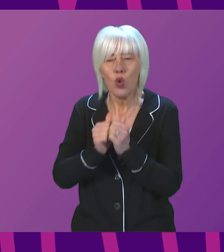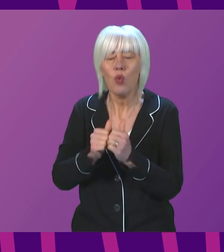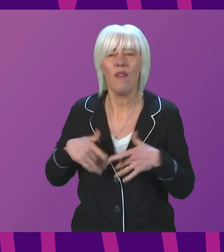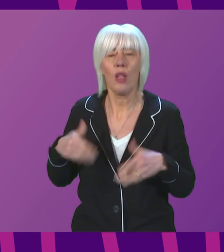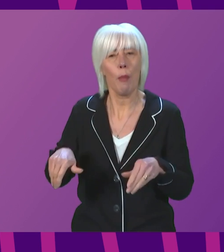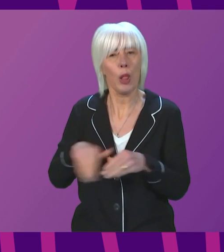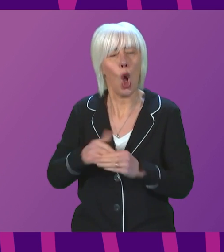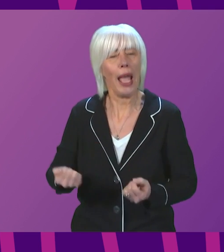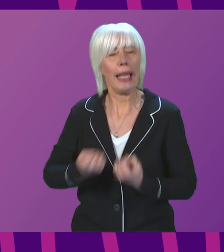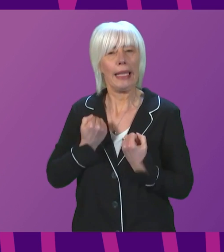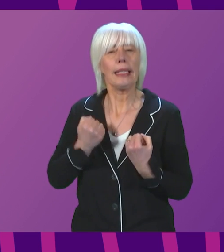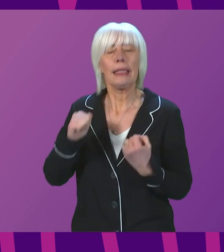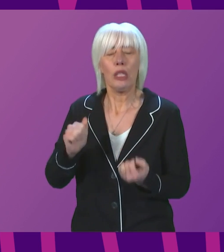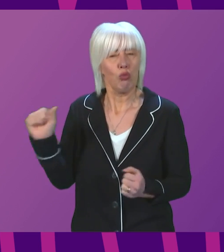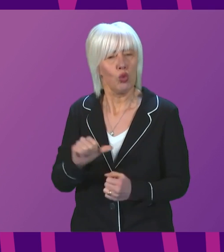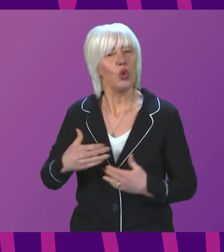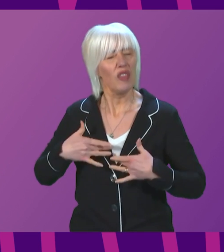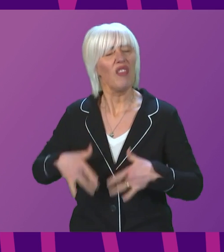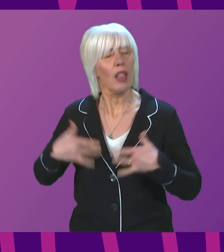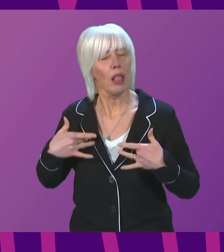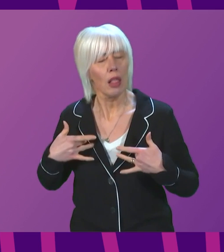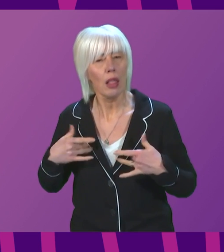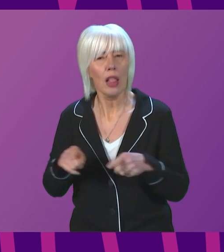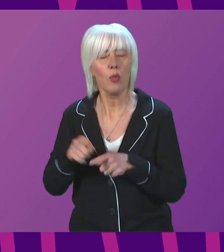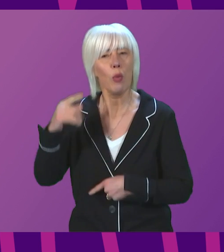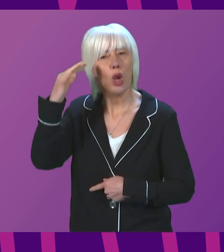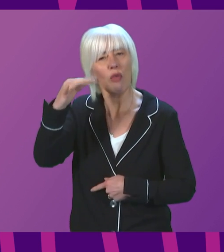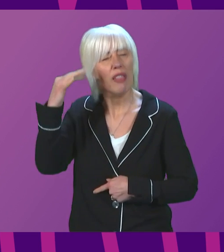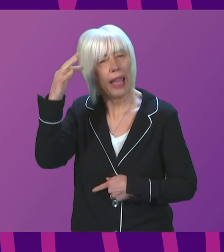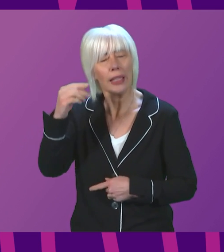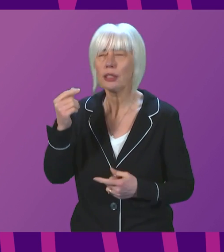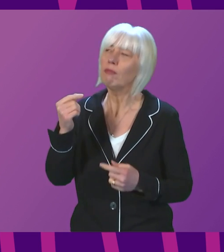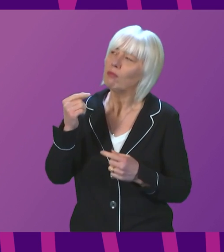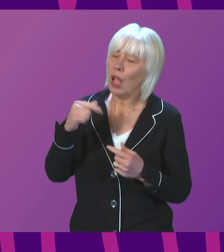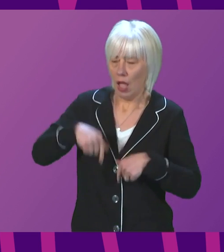It is also a time to reflect on what more we need to do as a society to ensure that